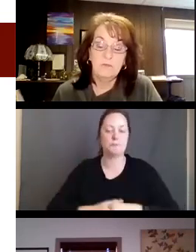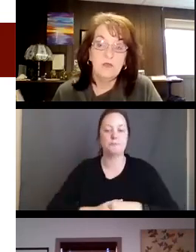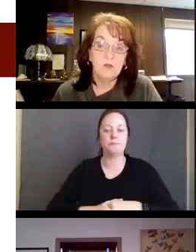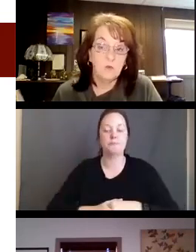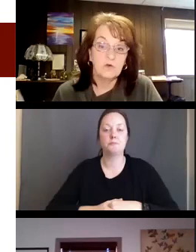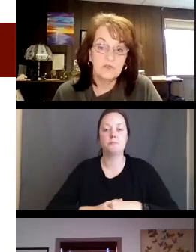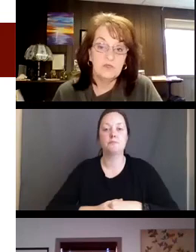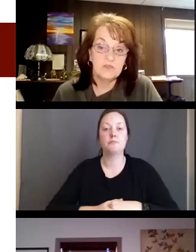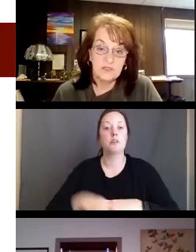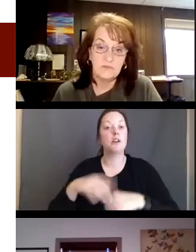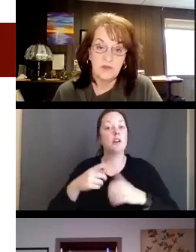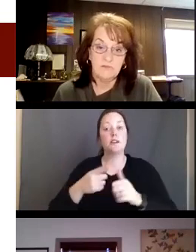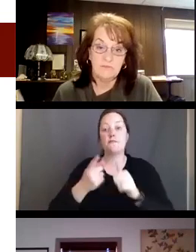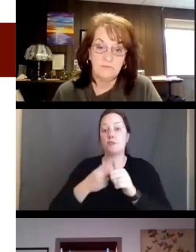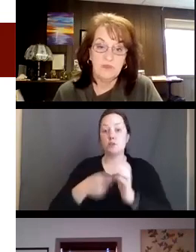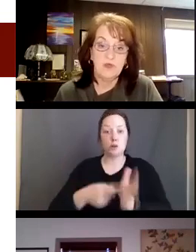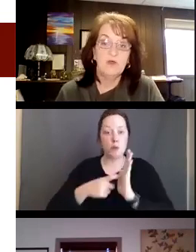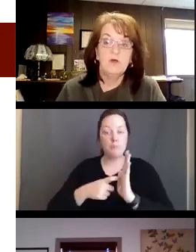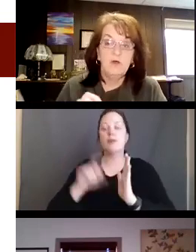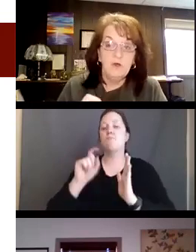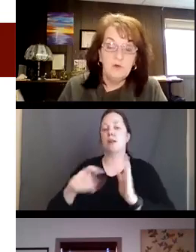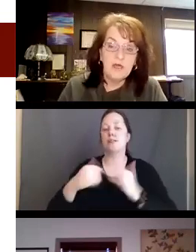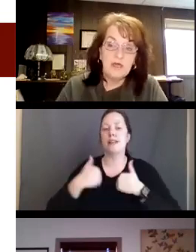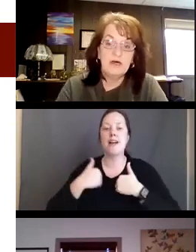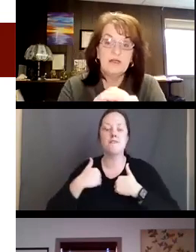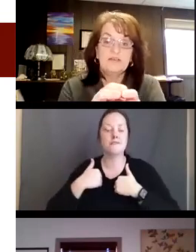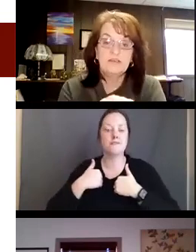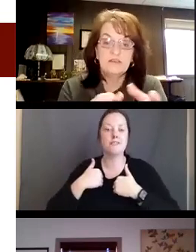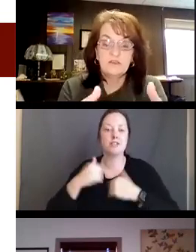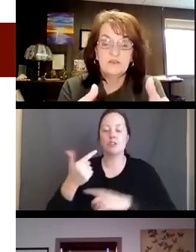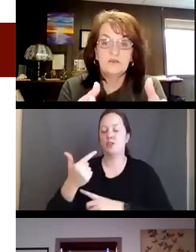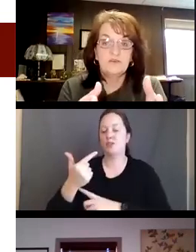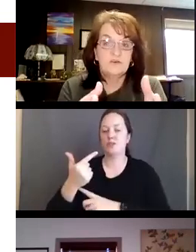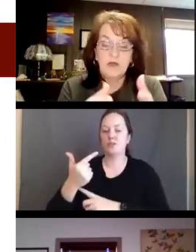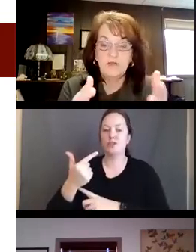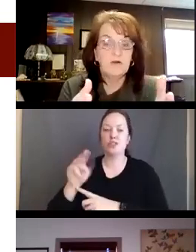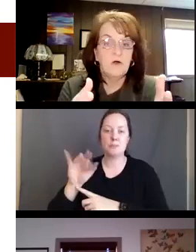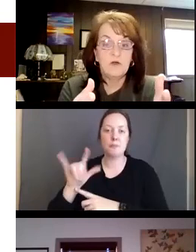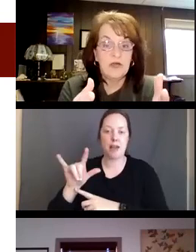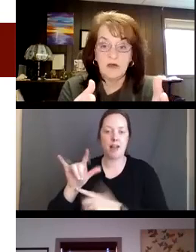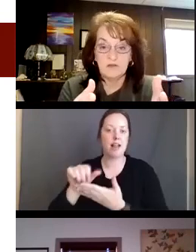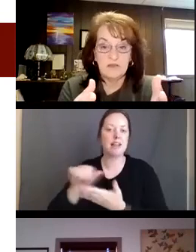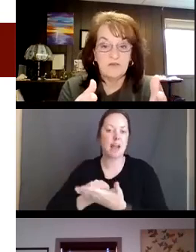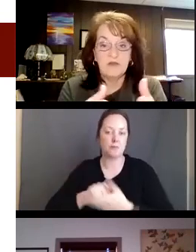Don't let this scare you, if it does and you get anxious come to Thursday open office hours